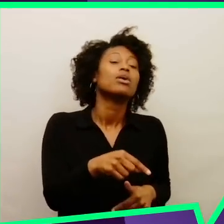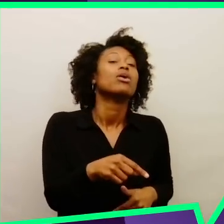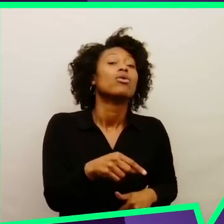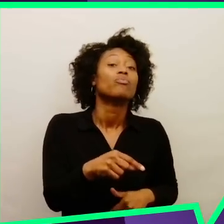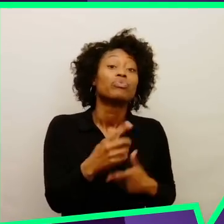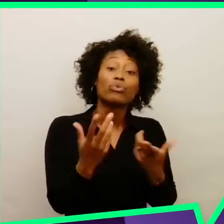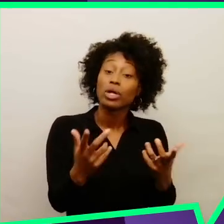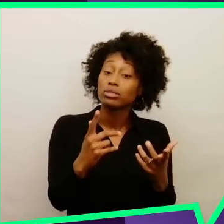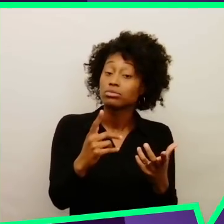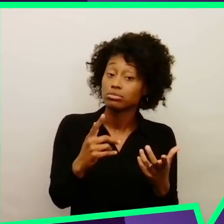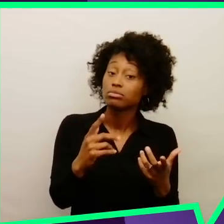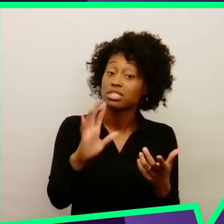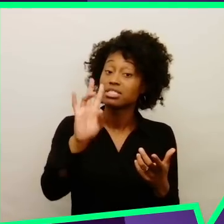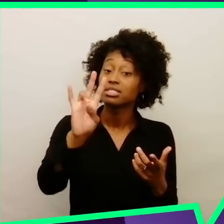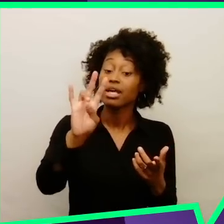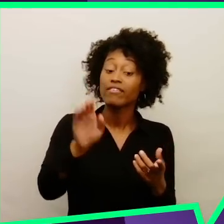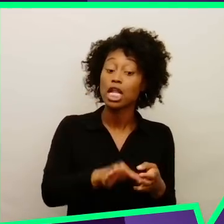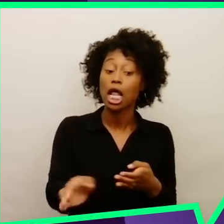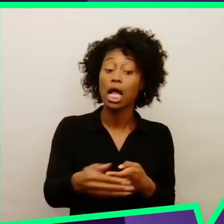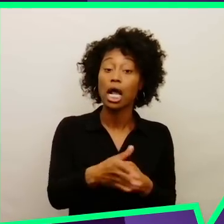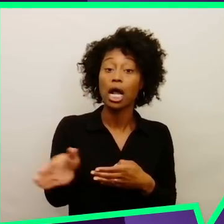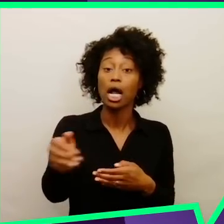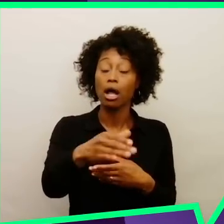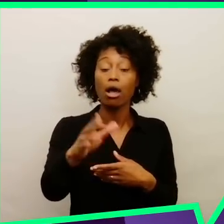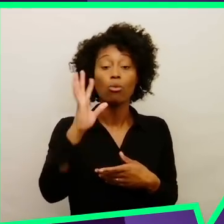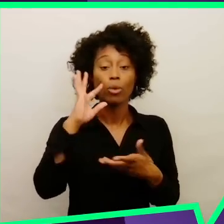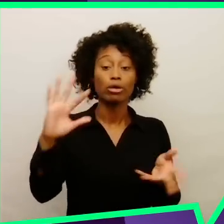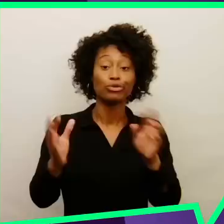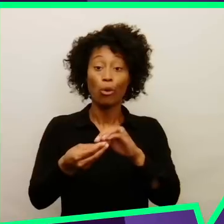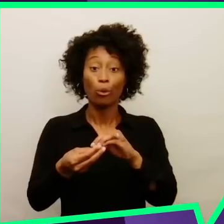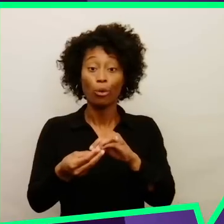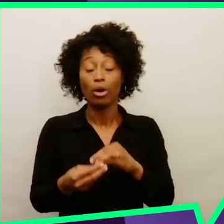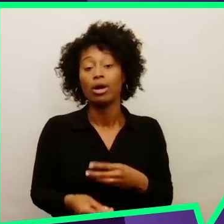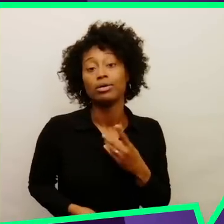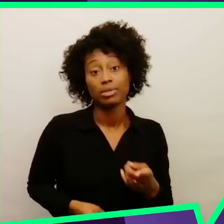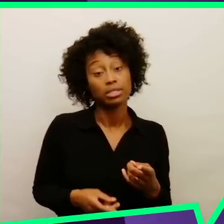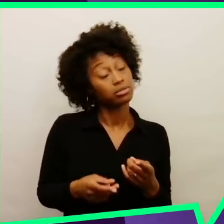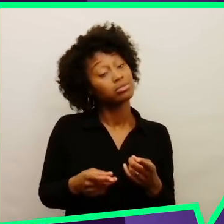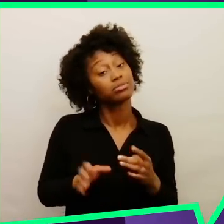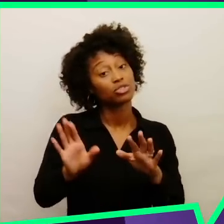So it's going to be fun. It's going to be a sight. And clearly, they've got a lot of spectators